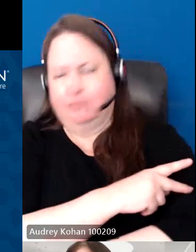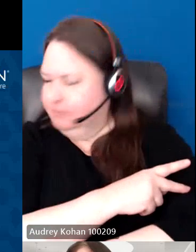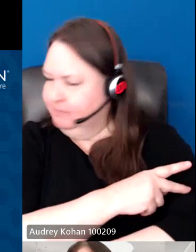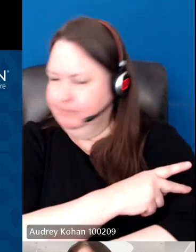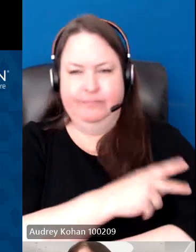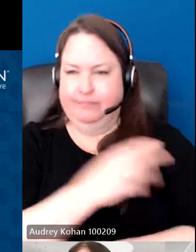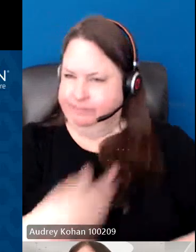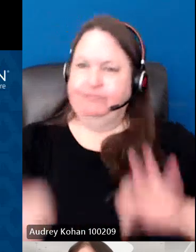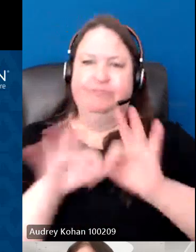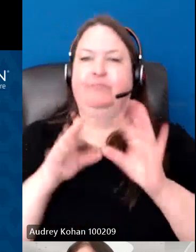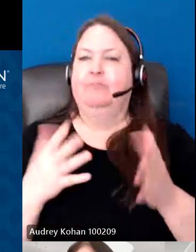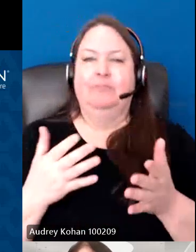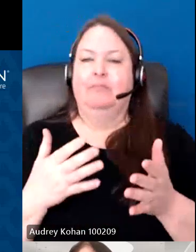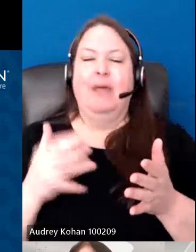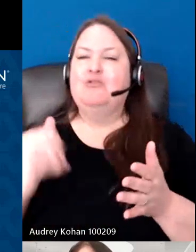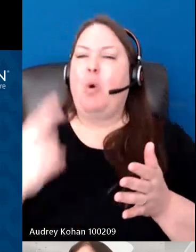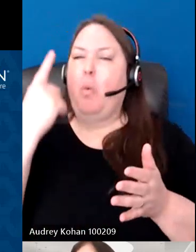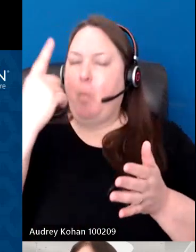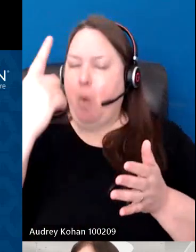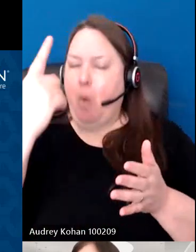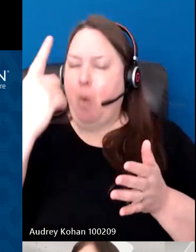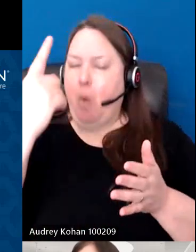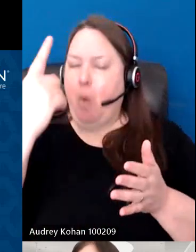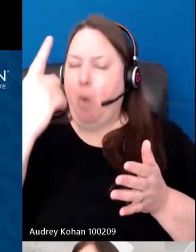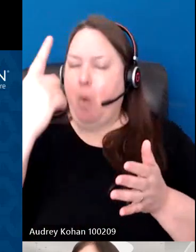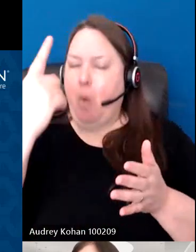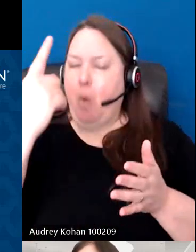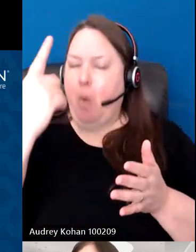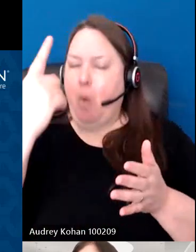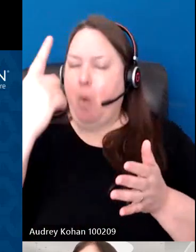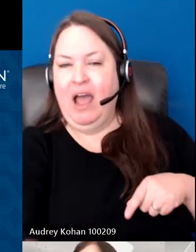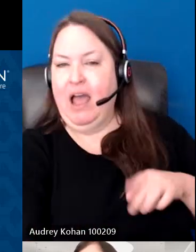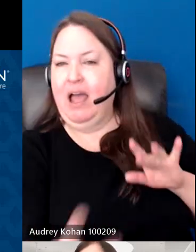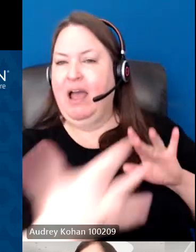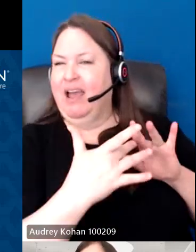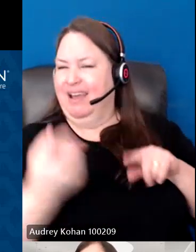because it becomes a one way yeah we know what to do but the patient can't connect with us um